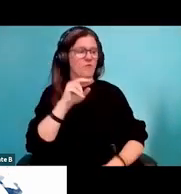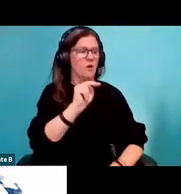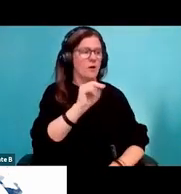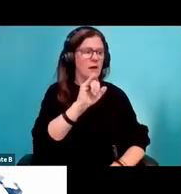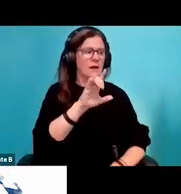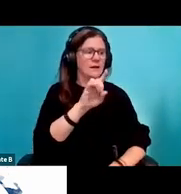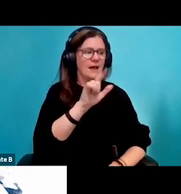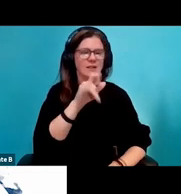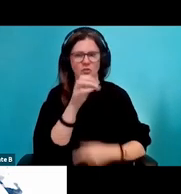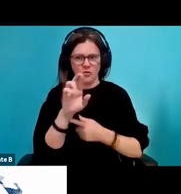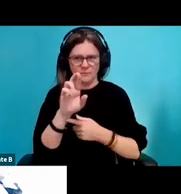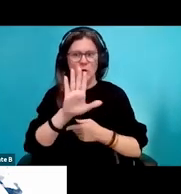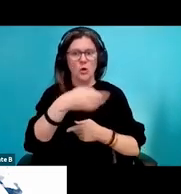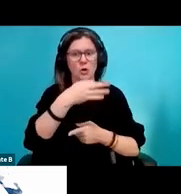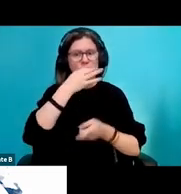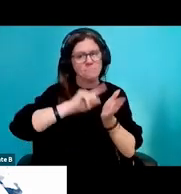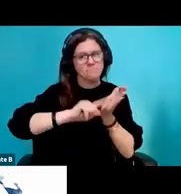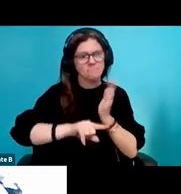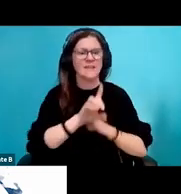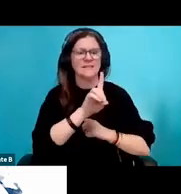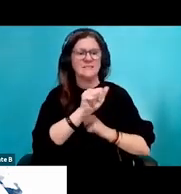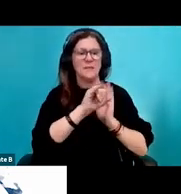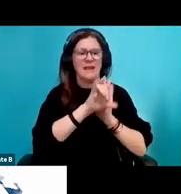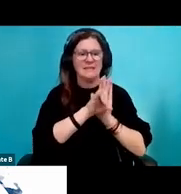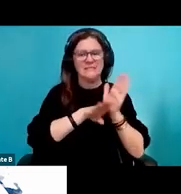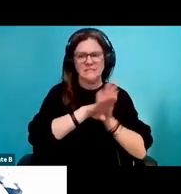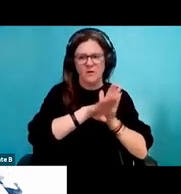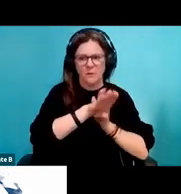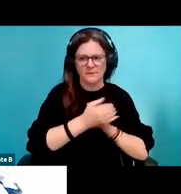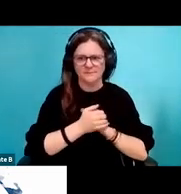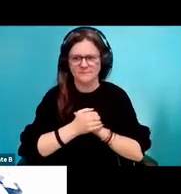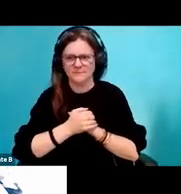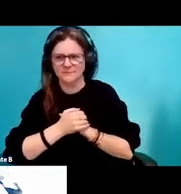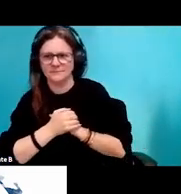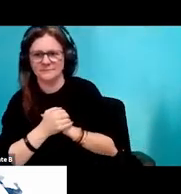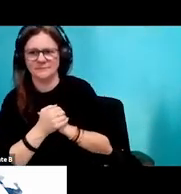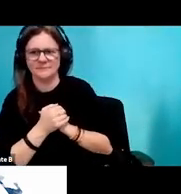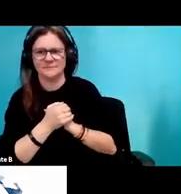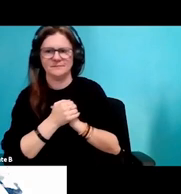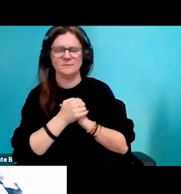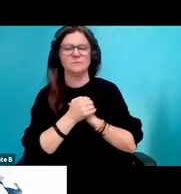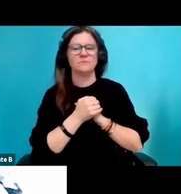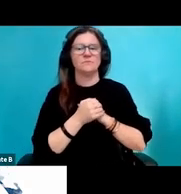of research expertise is disability identity development. And as a two-time Paralympian